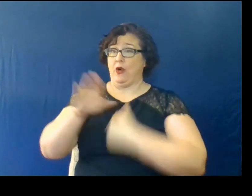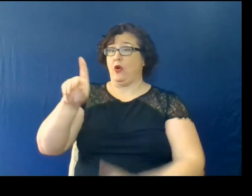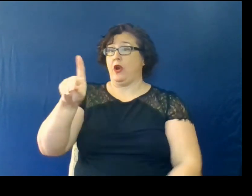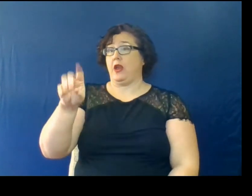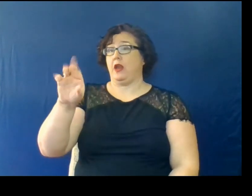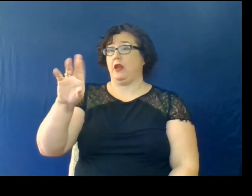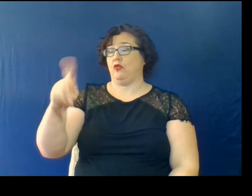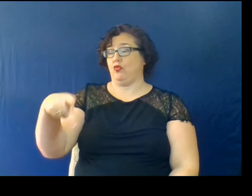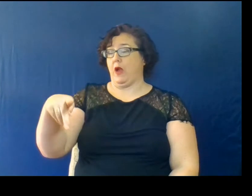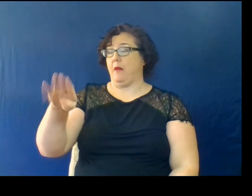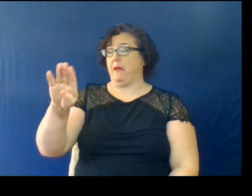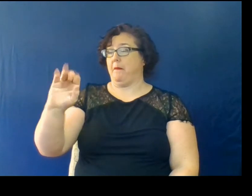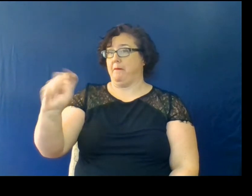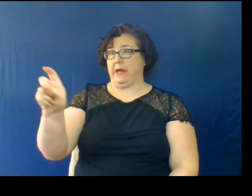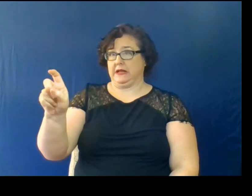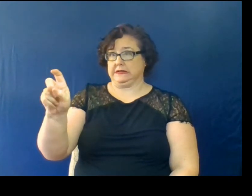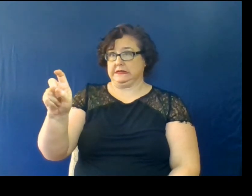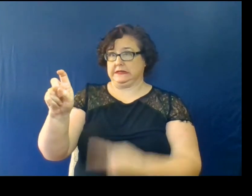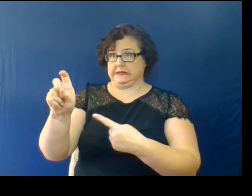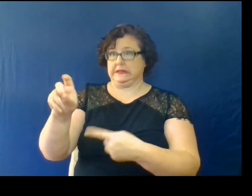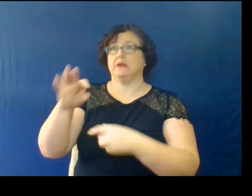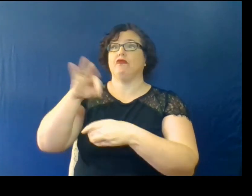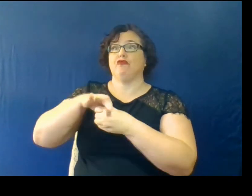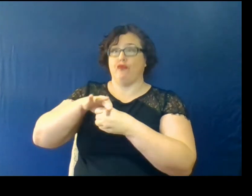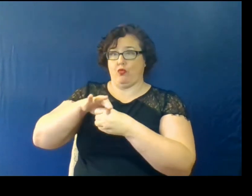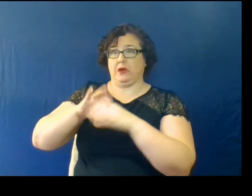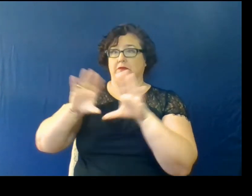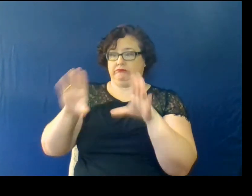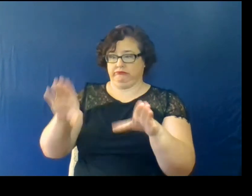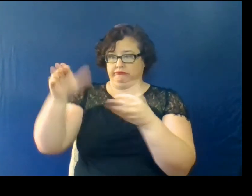drop boxes throughout the county you can drop it in there. You don't have to worry about a stamp,